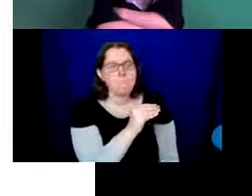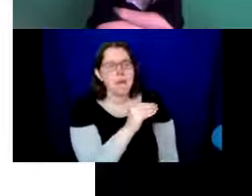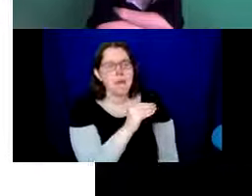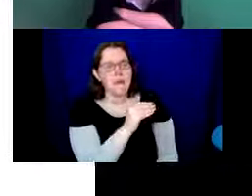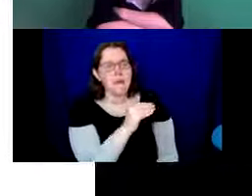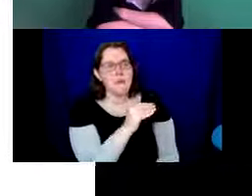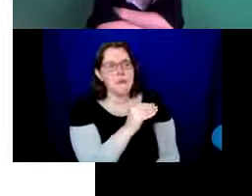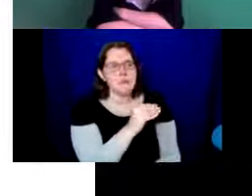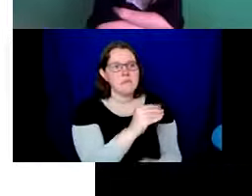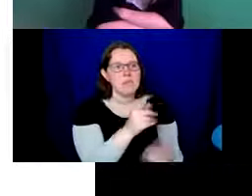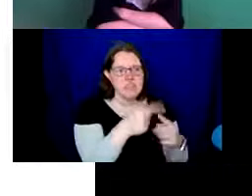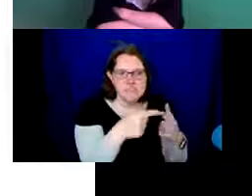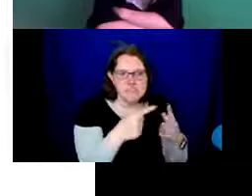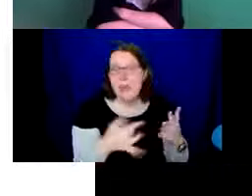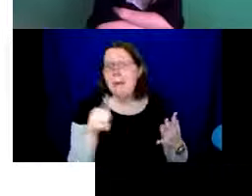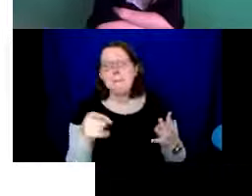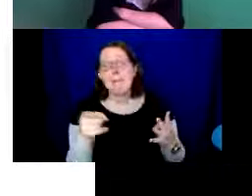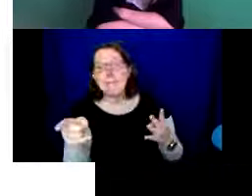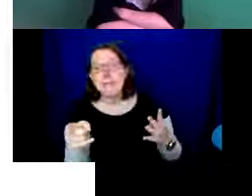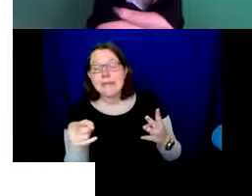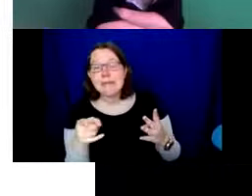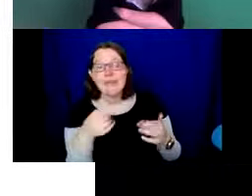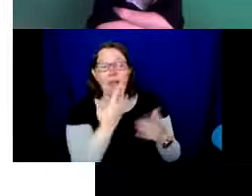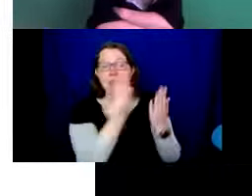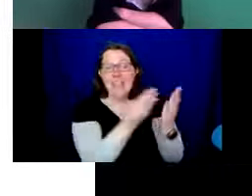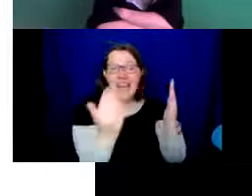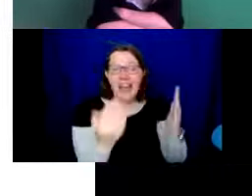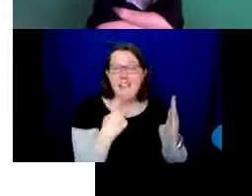which part of your gallery is outbound and then we turned it around it's better to say